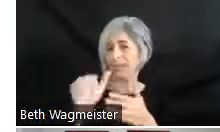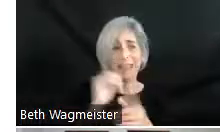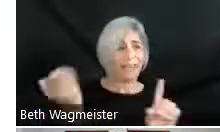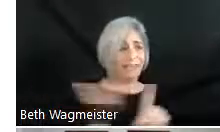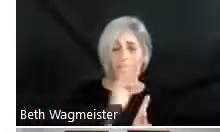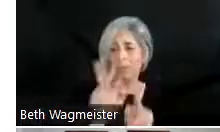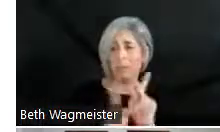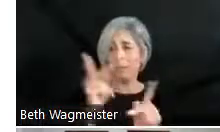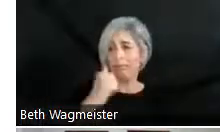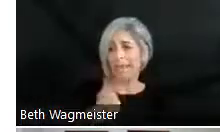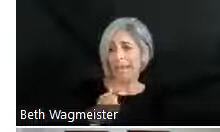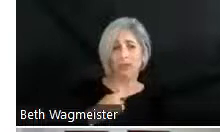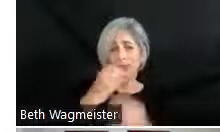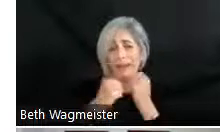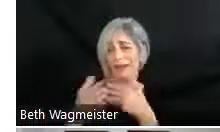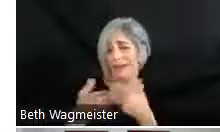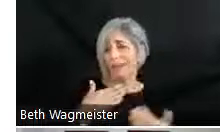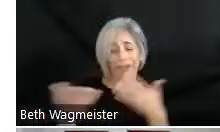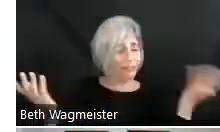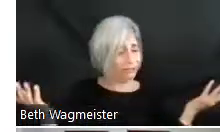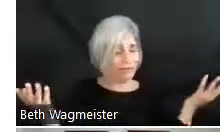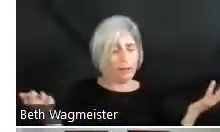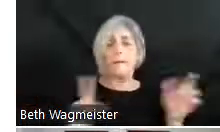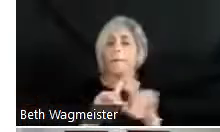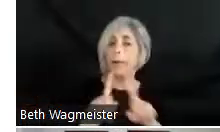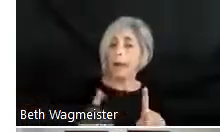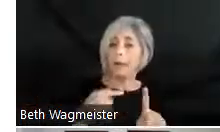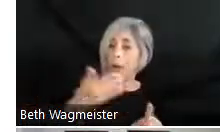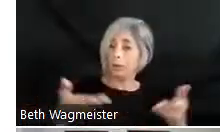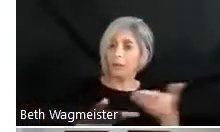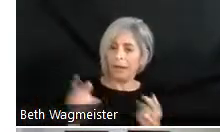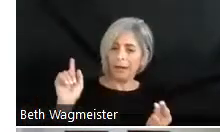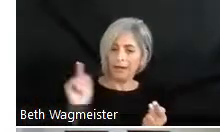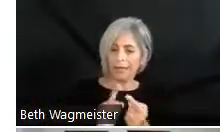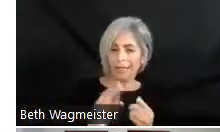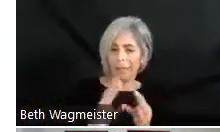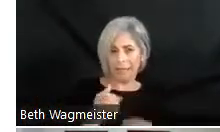to care either. What this did do is get me invited to less meetings. Here's another statistic